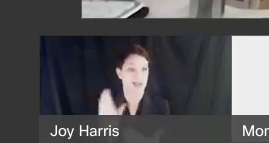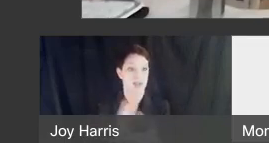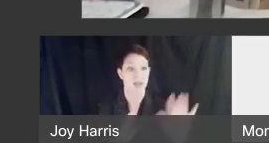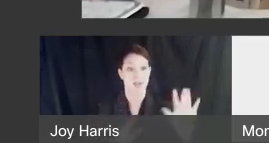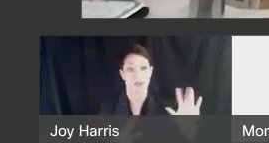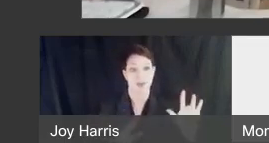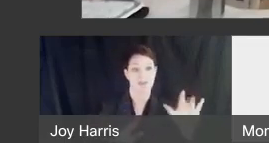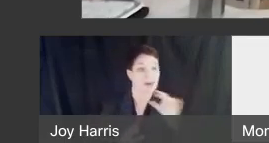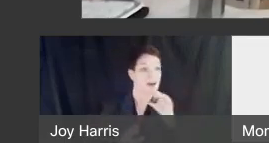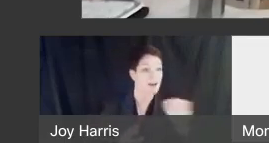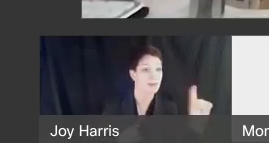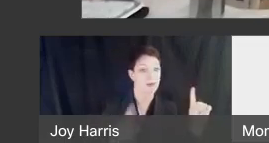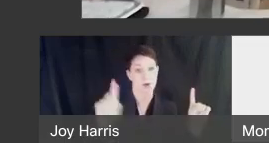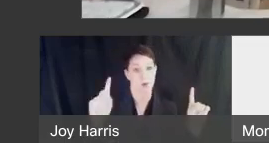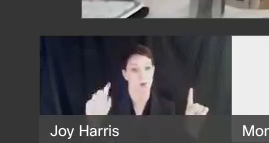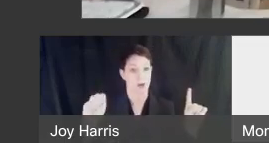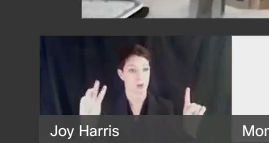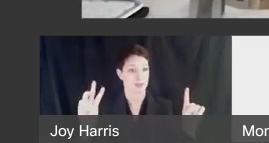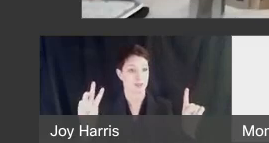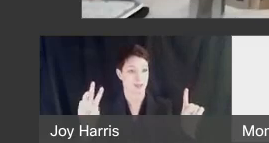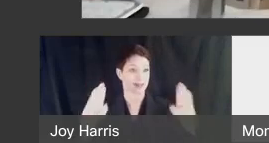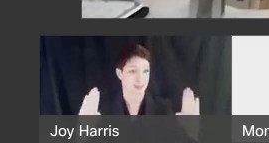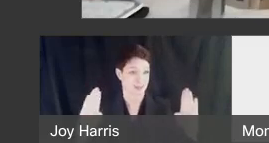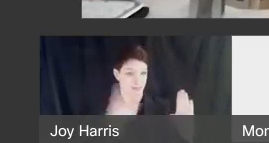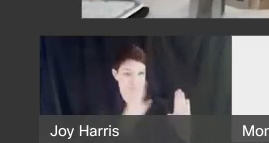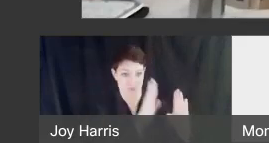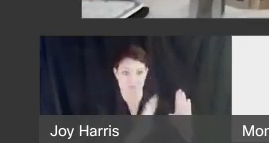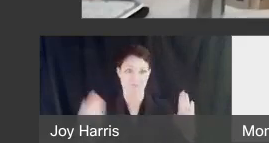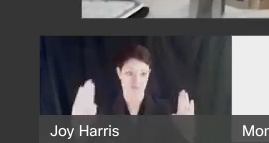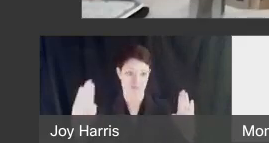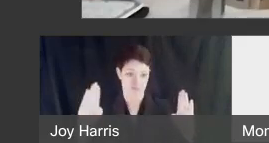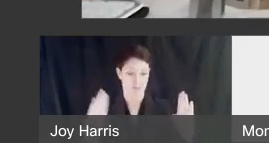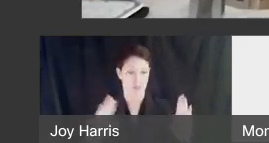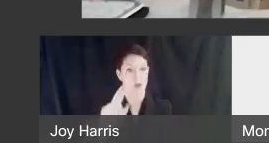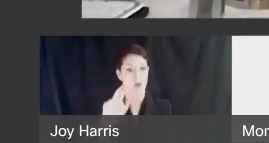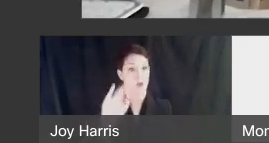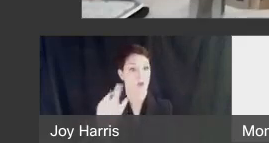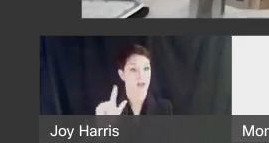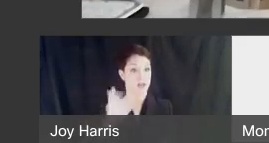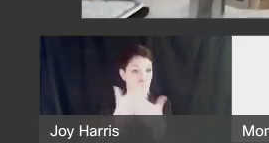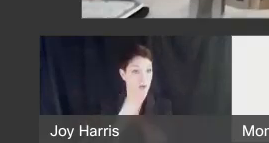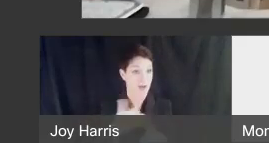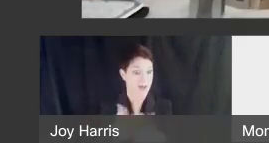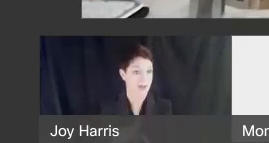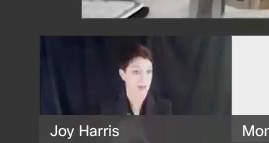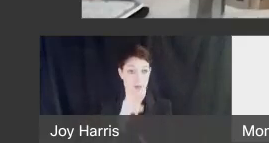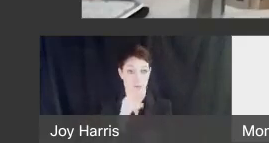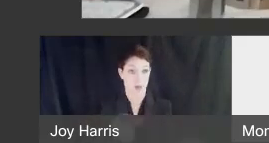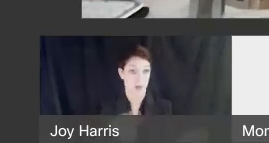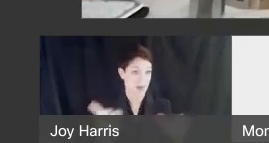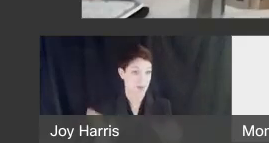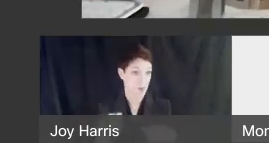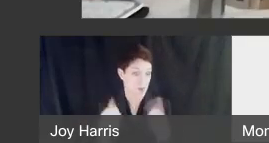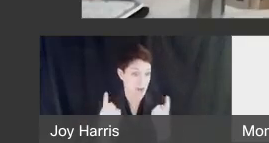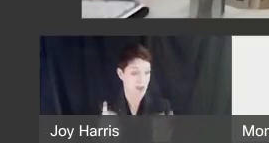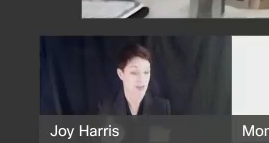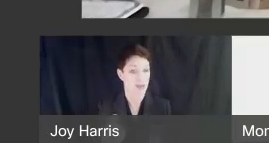106. In terms of racial breakdown of those whose lives have been lost, we have two American Indian